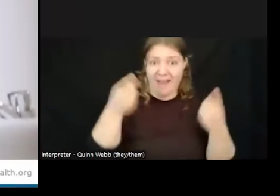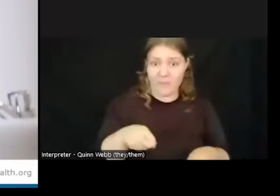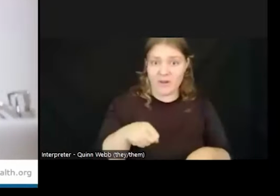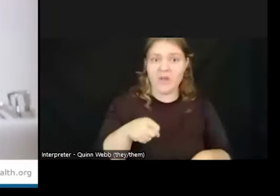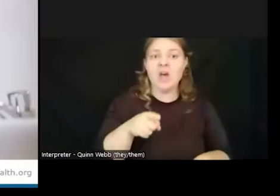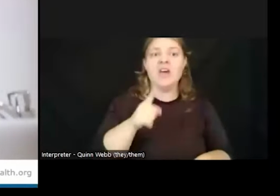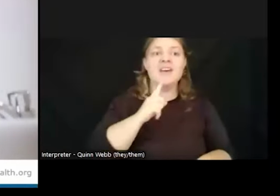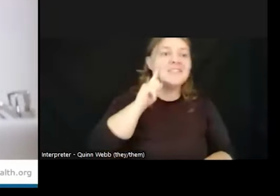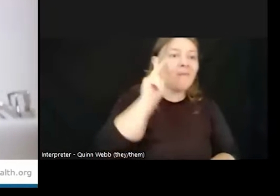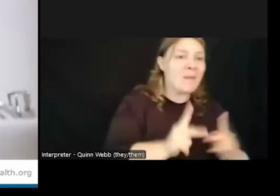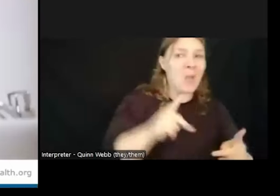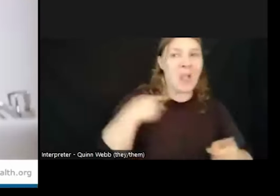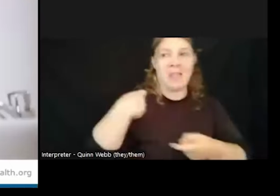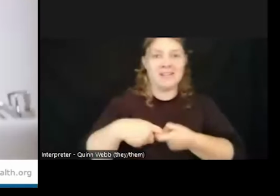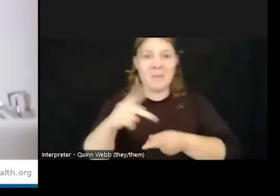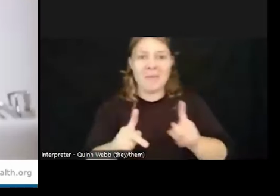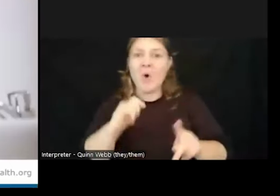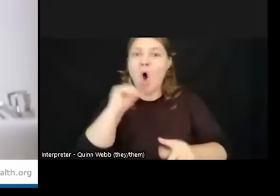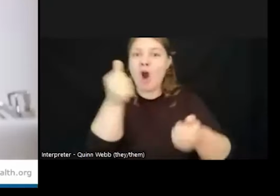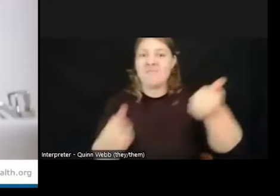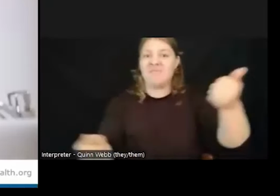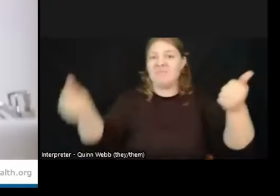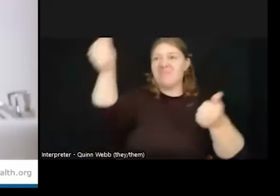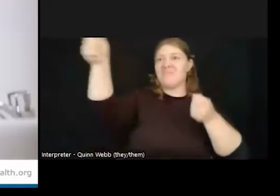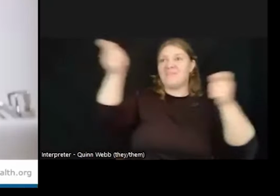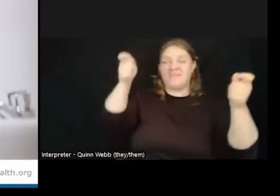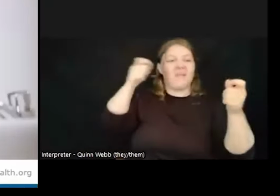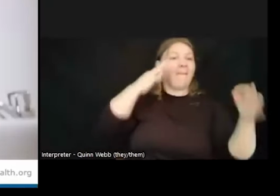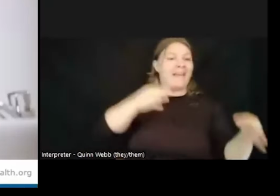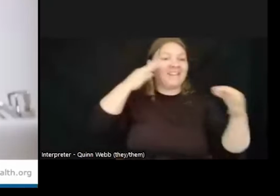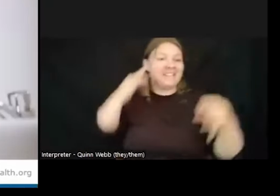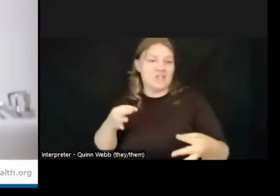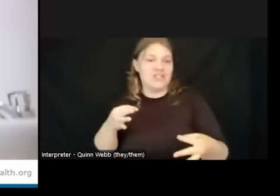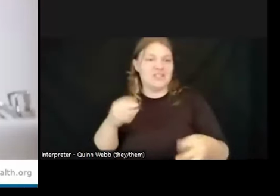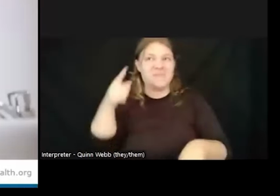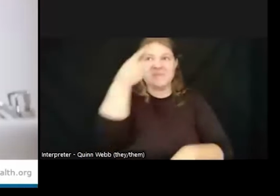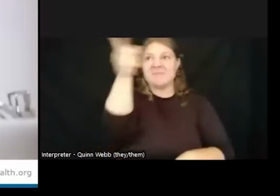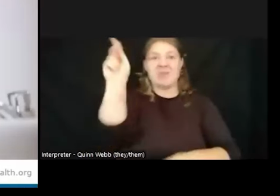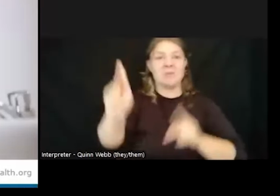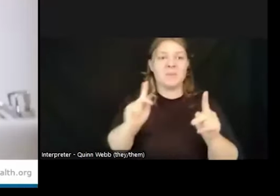tables and the individuals that are making those decisions don't reflect those communities enough